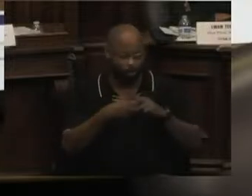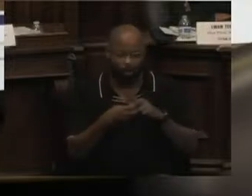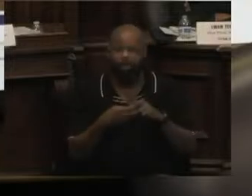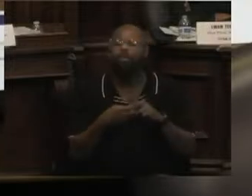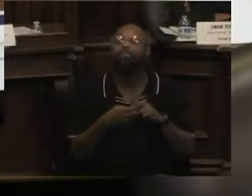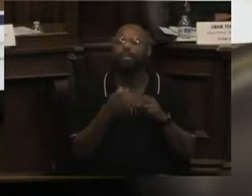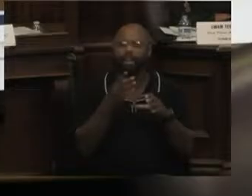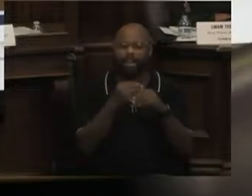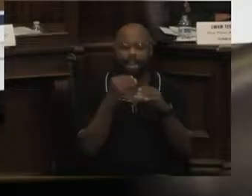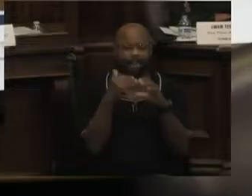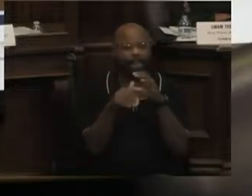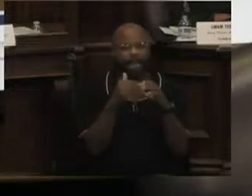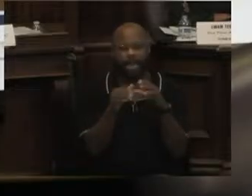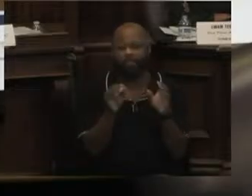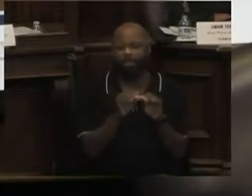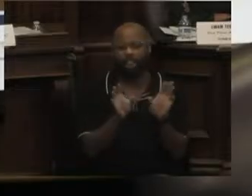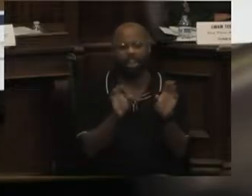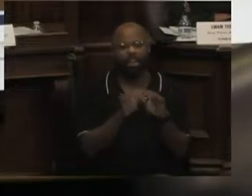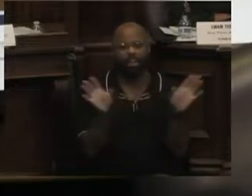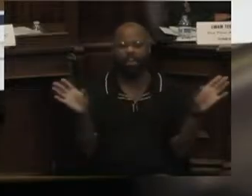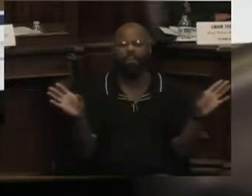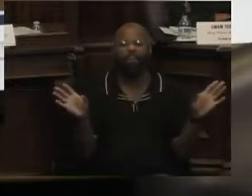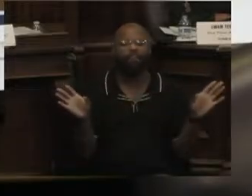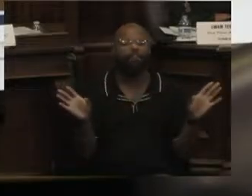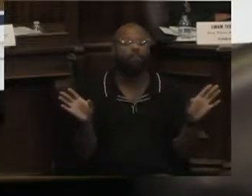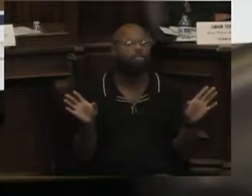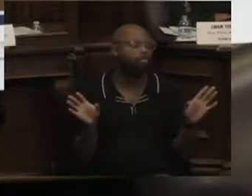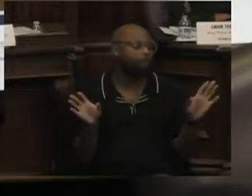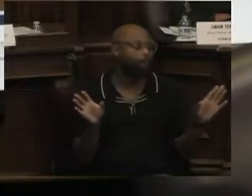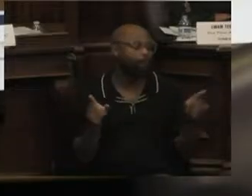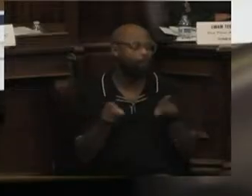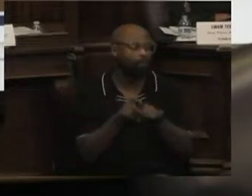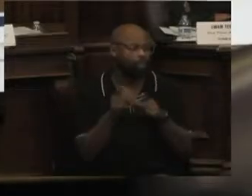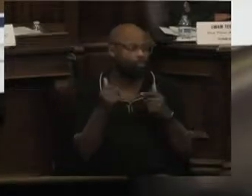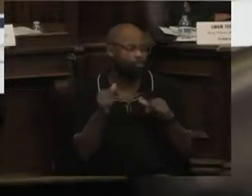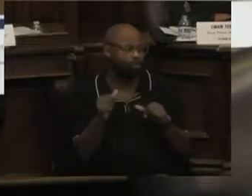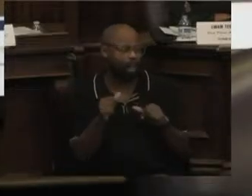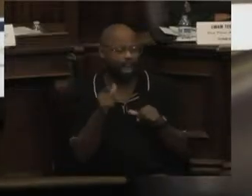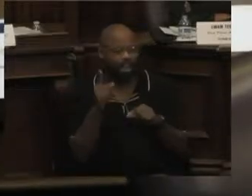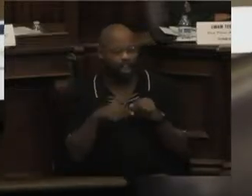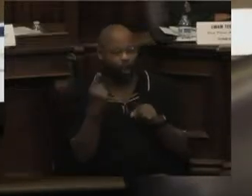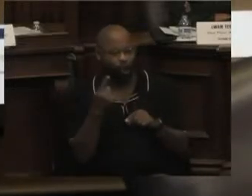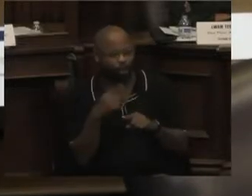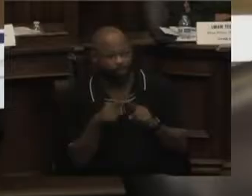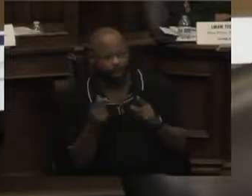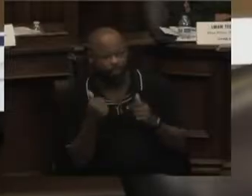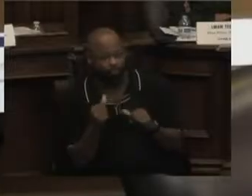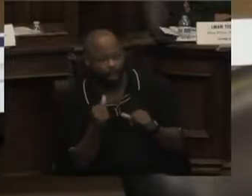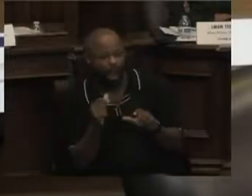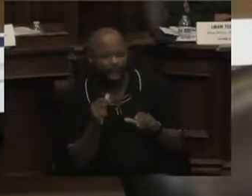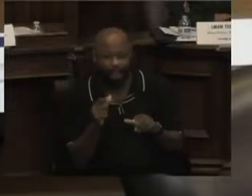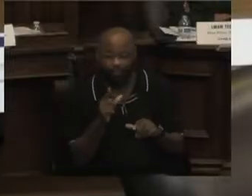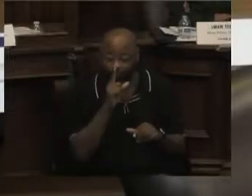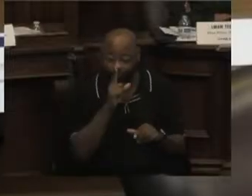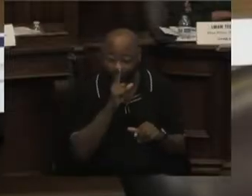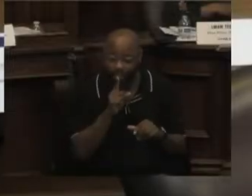address laptop issues and, and get and get the email straight.